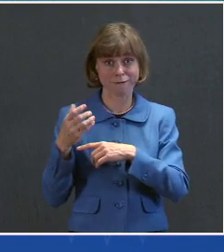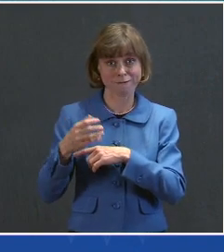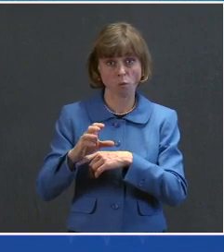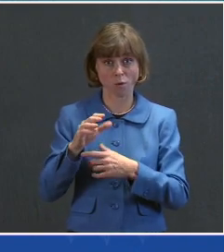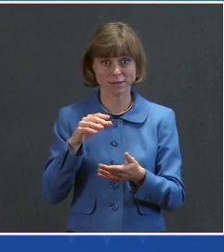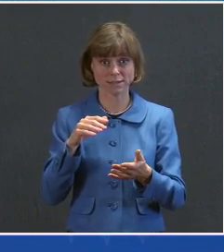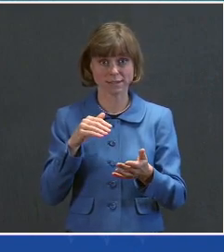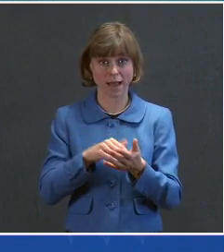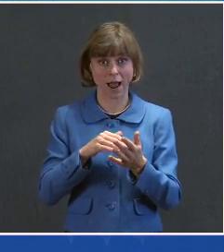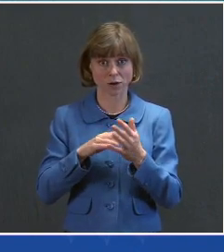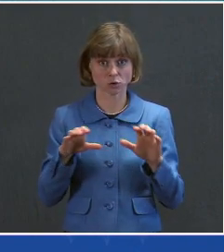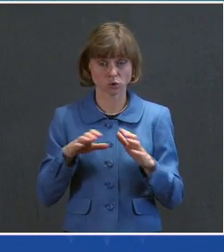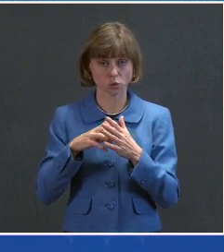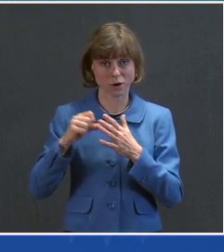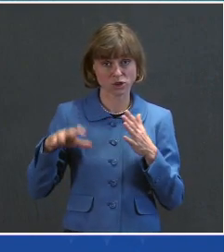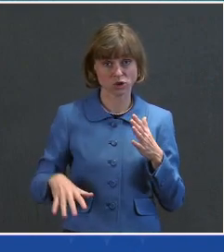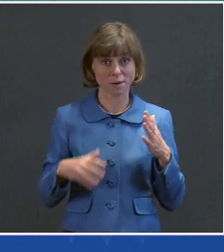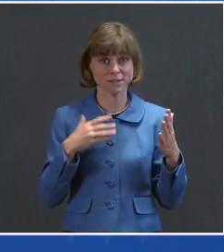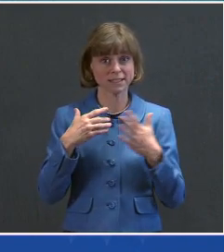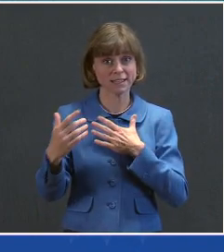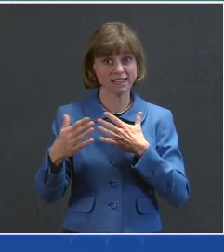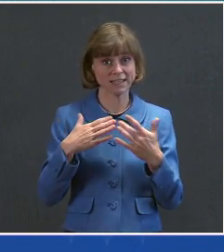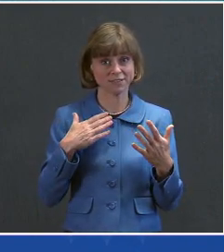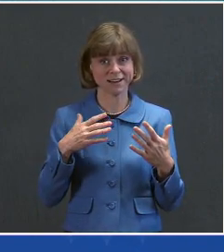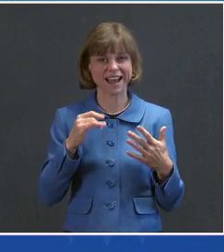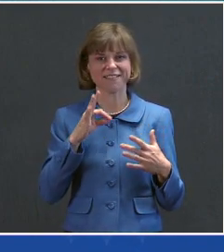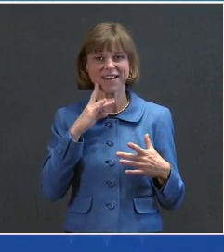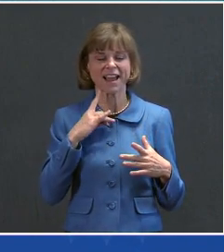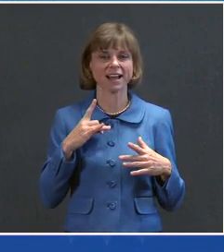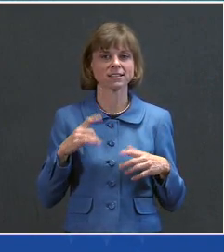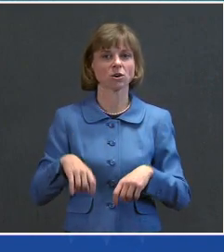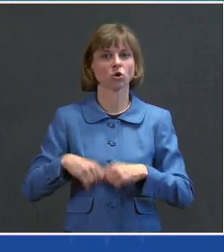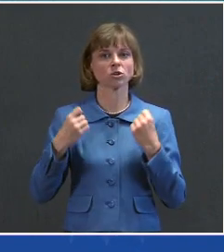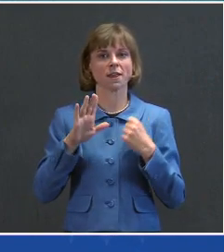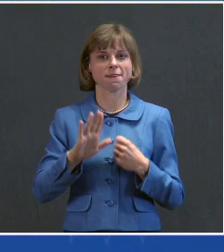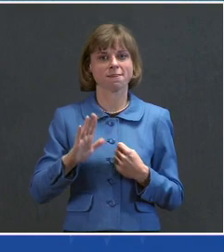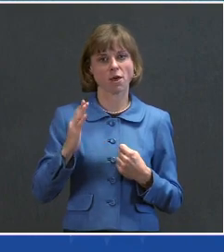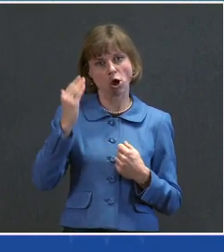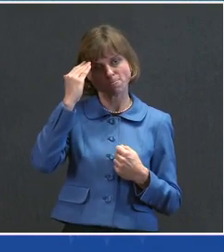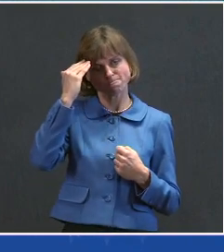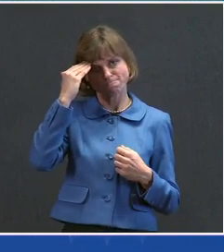even if it violates their conscience. There are also concerns the bill would force doctors